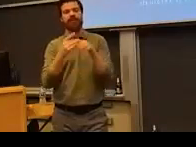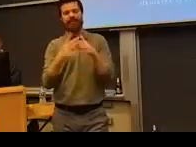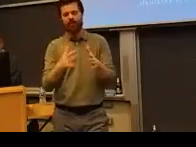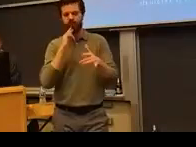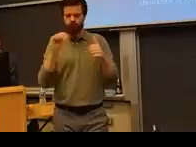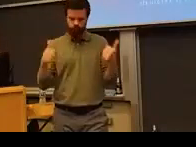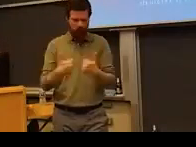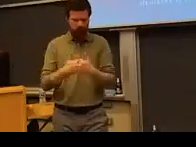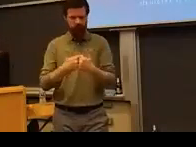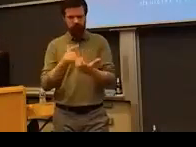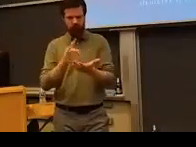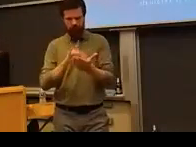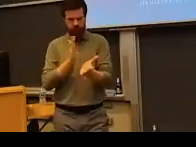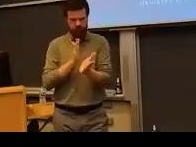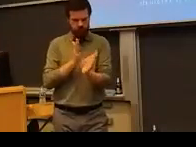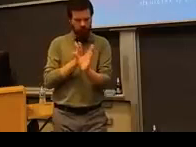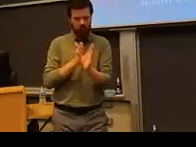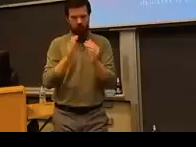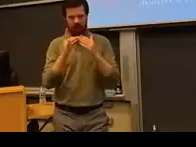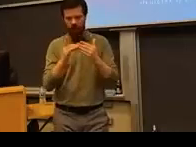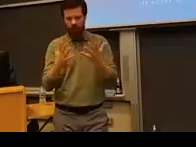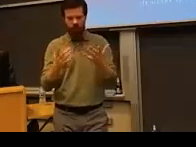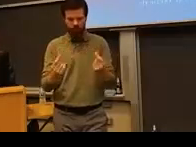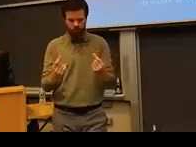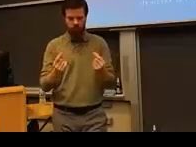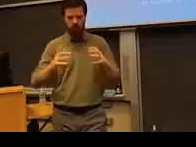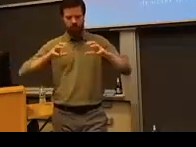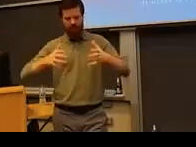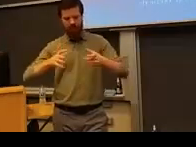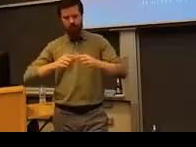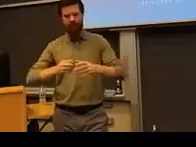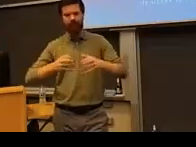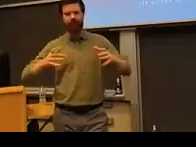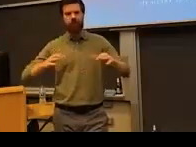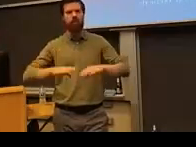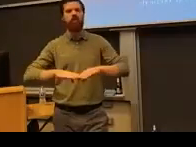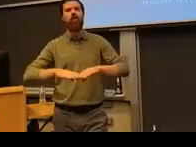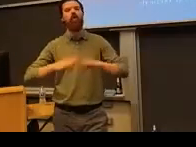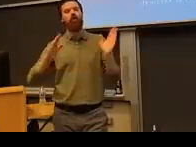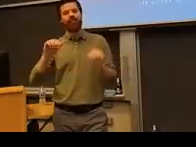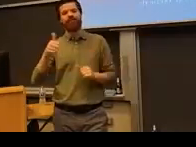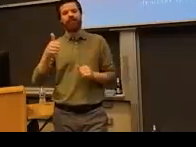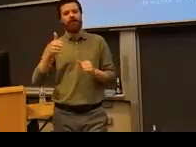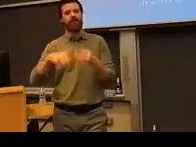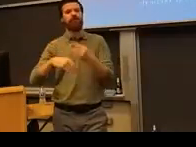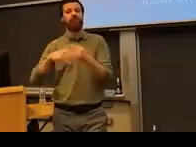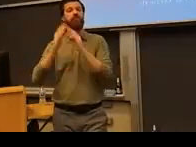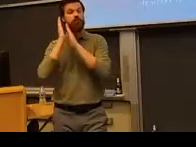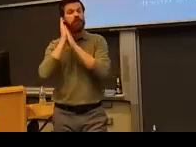leadership to uh come up with a population to expand and open 10 additional beds uh at